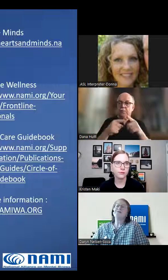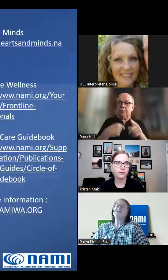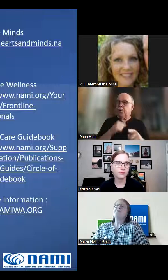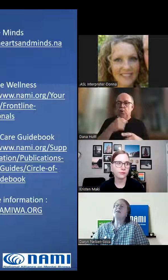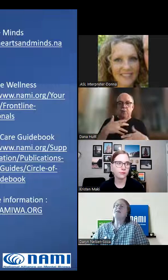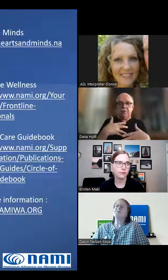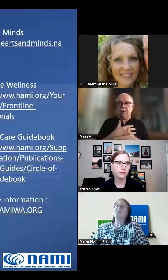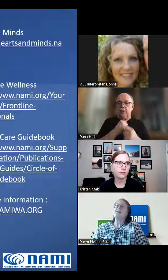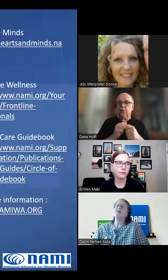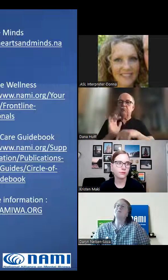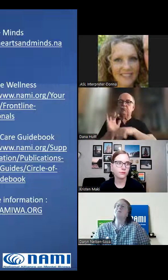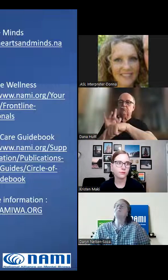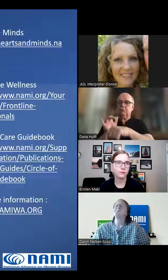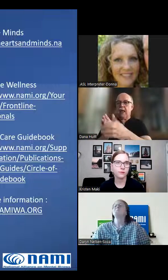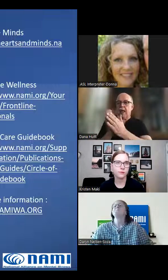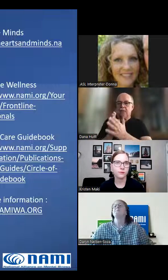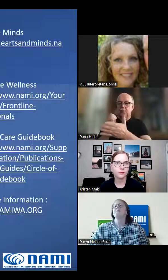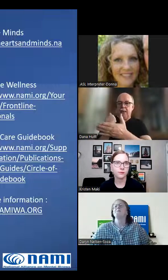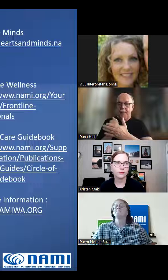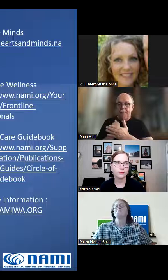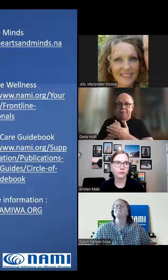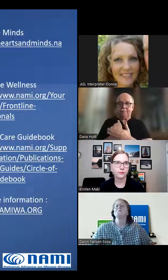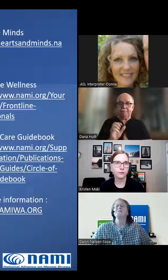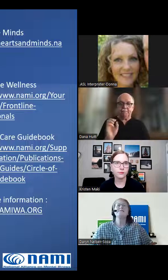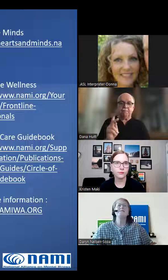Susan. So my